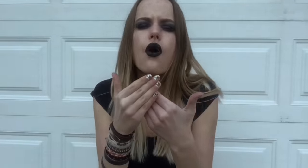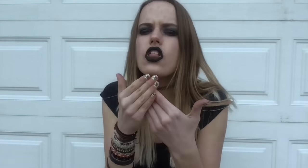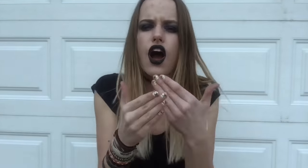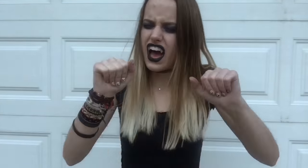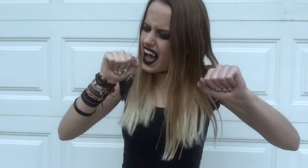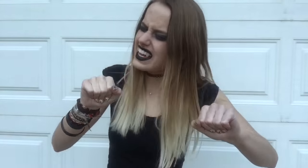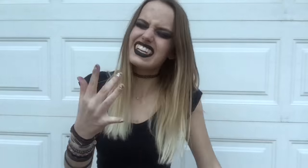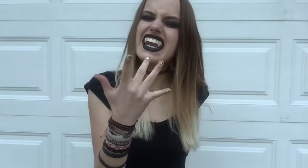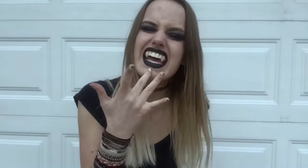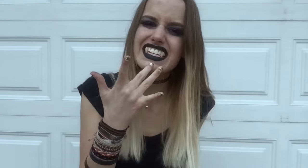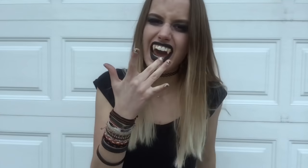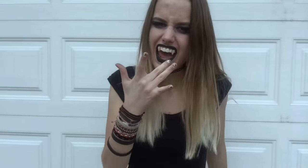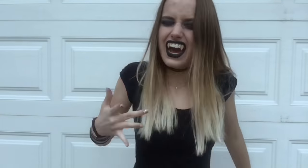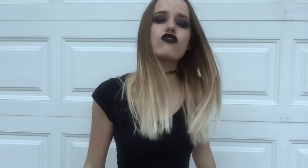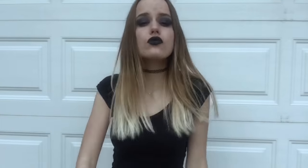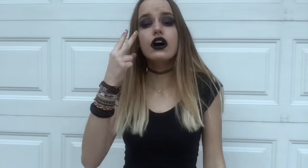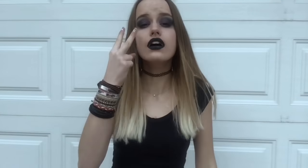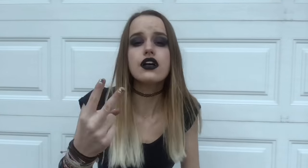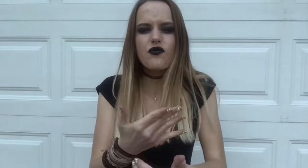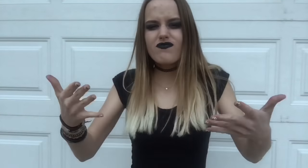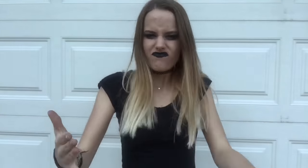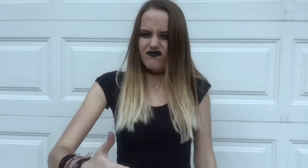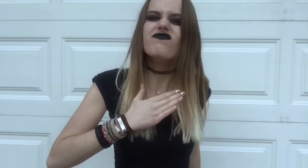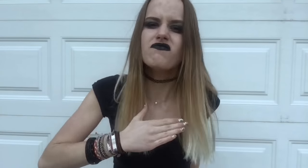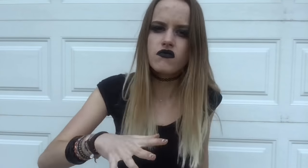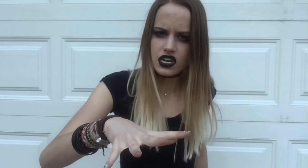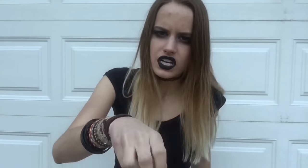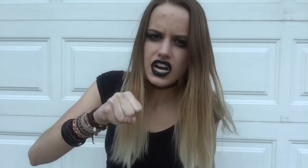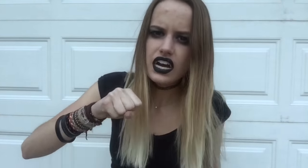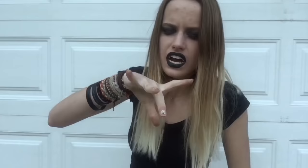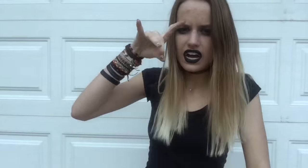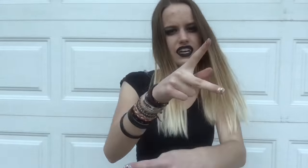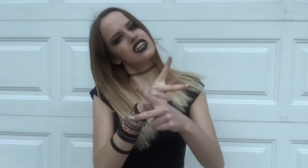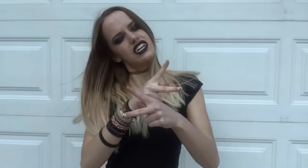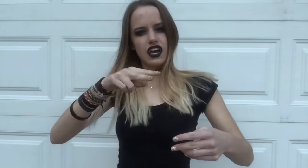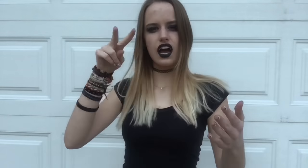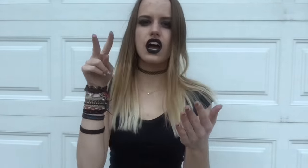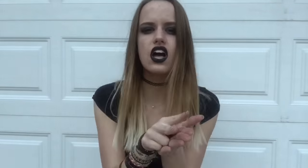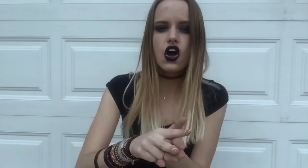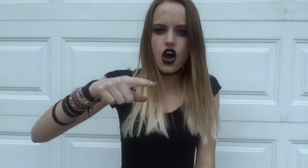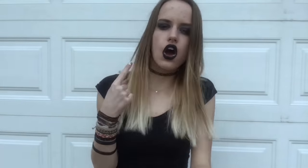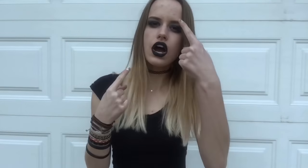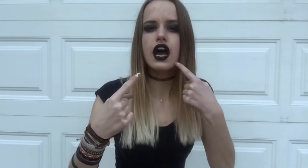It's so close I can taste it I see what's mine and take it (finders keepers, losers weepers)